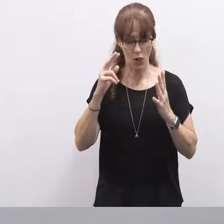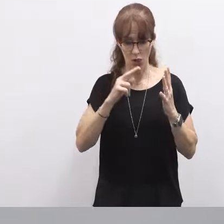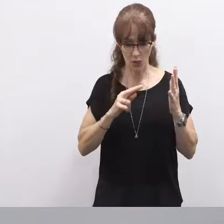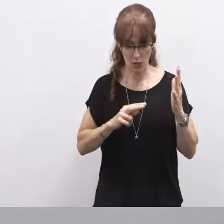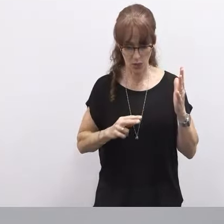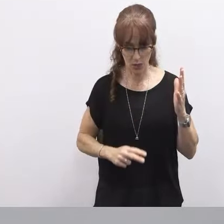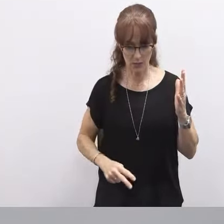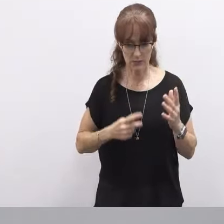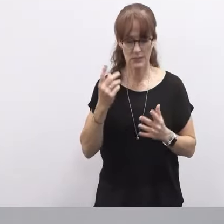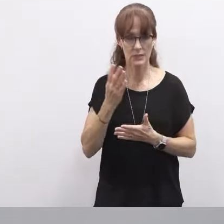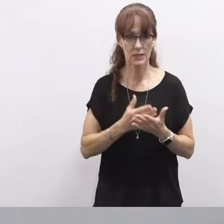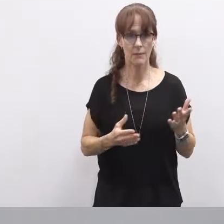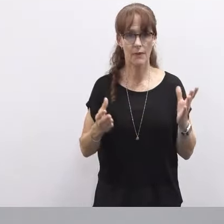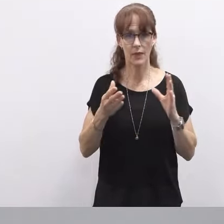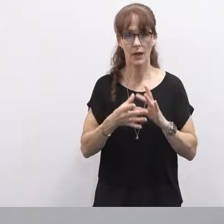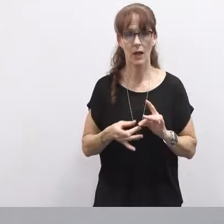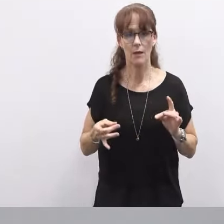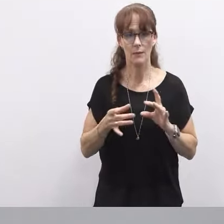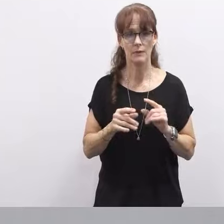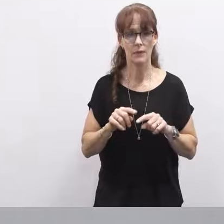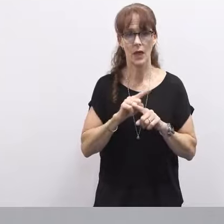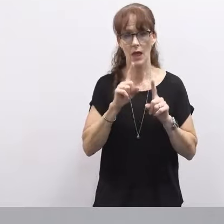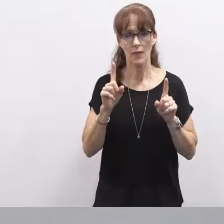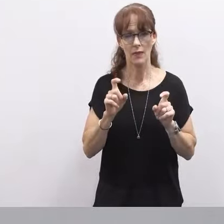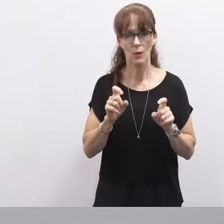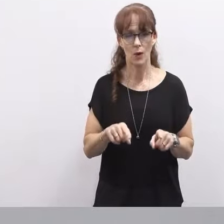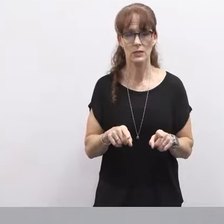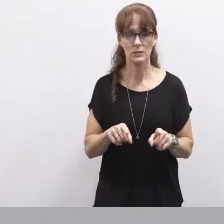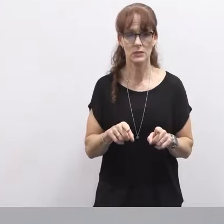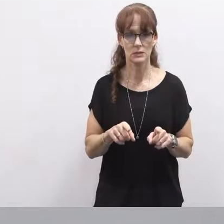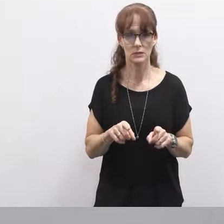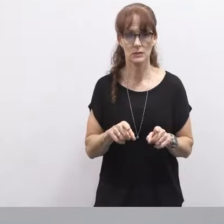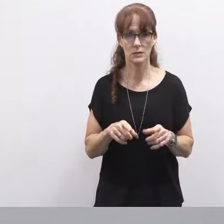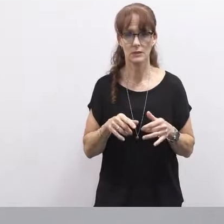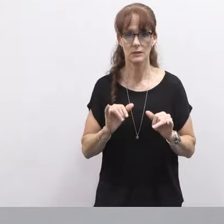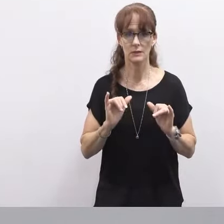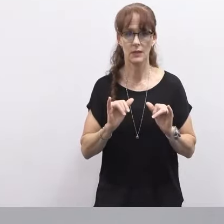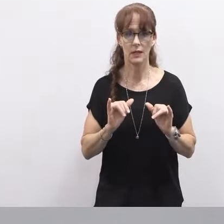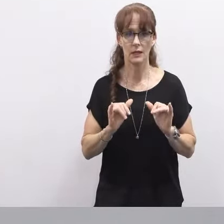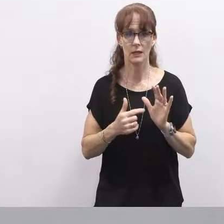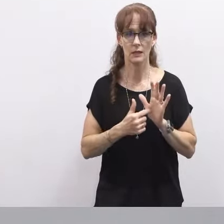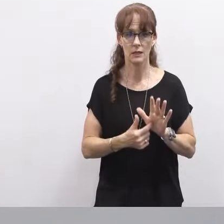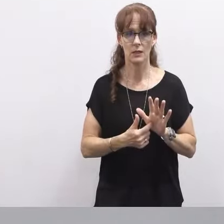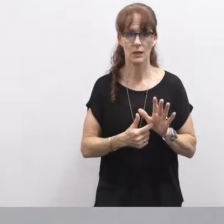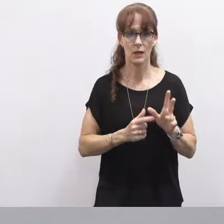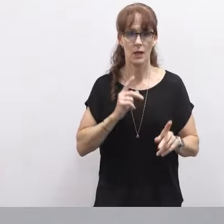And so some of the comments and questions still demonstrate that folks don't know